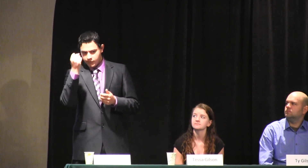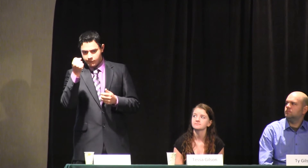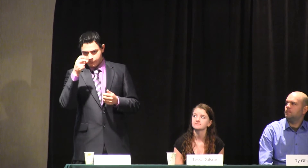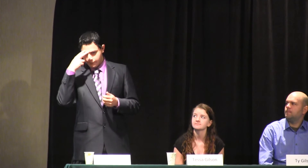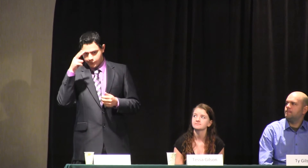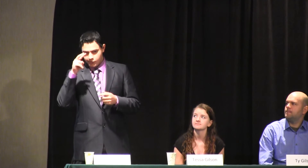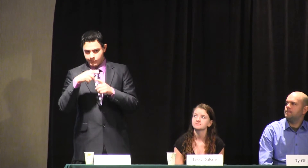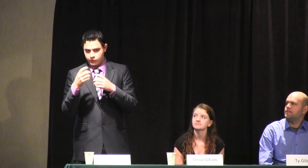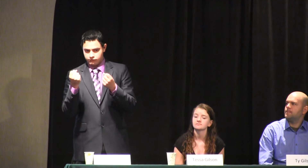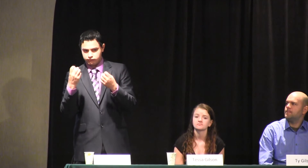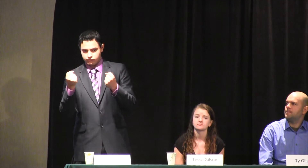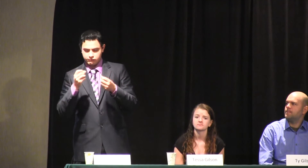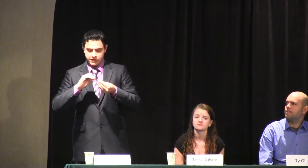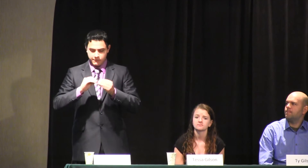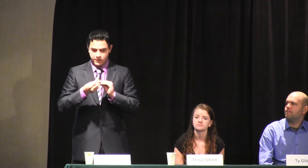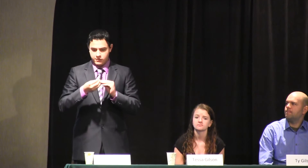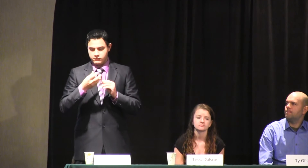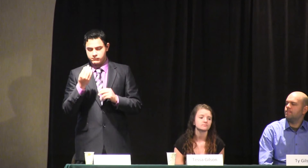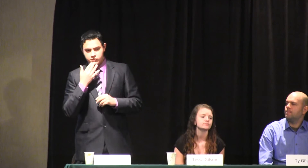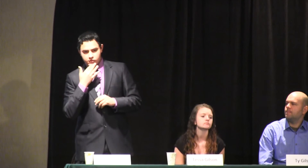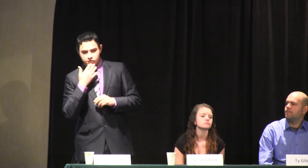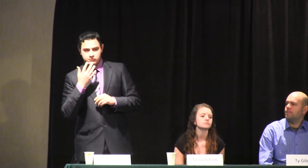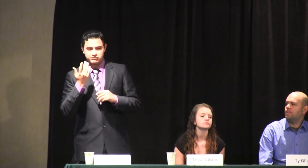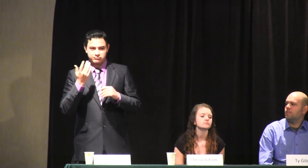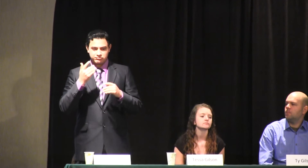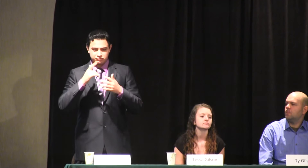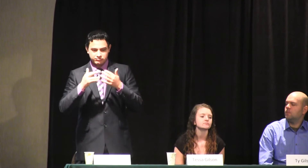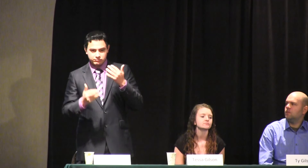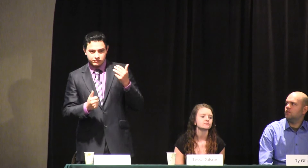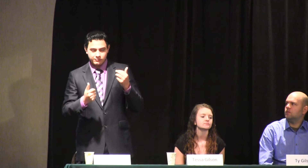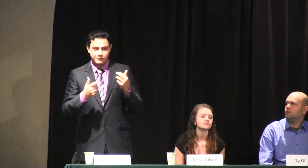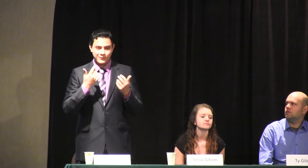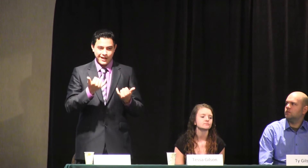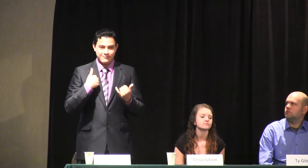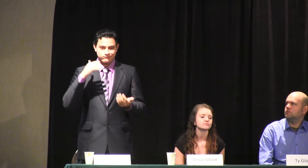and American Sign Language are different, and I had some knowledge like numbers and colors